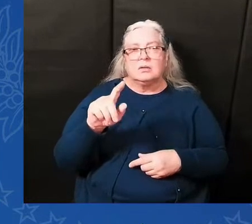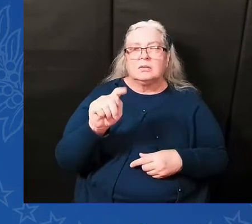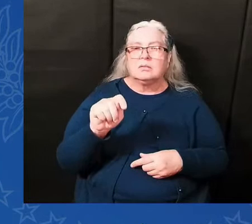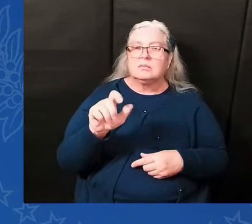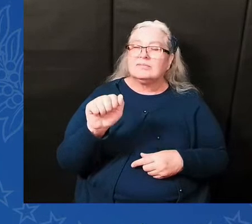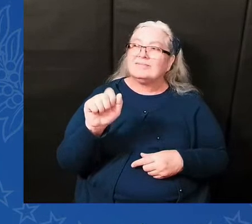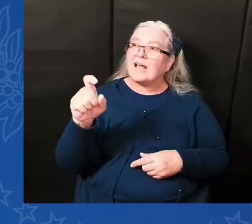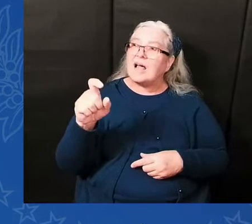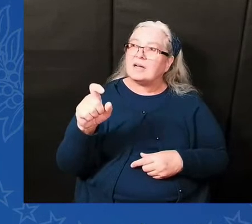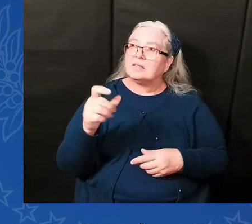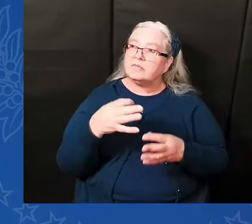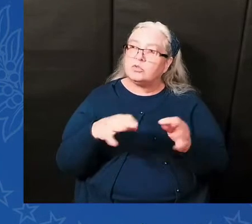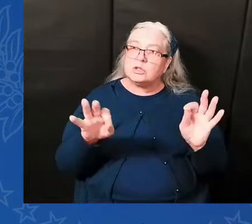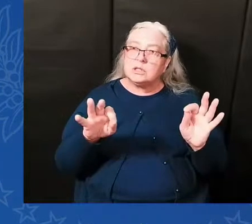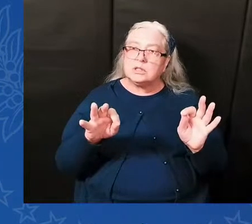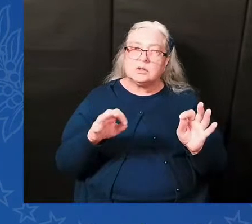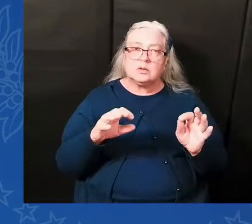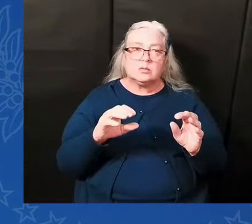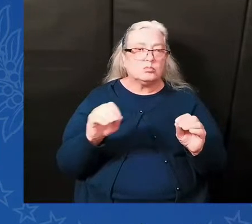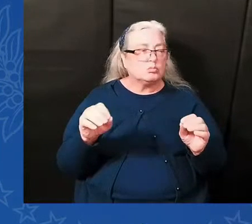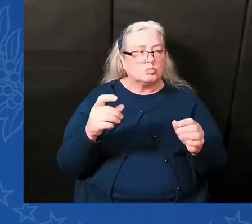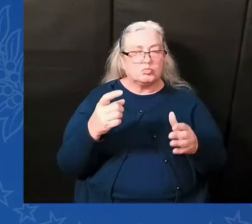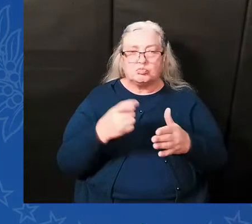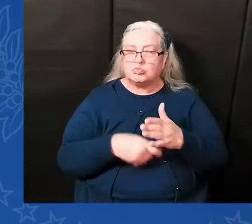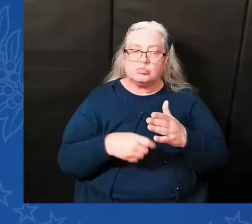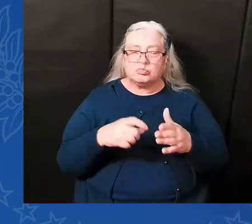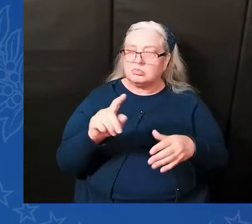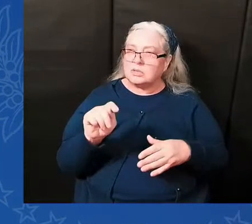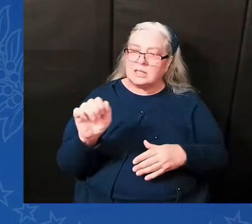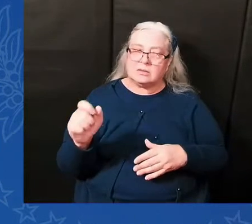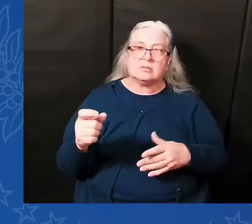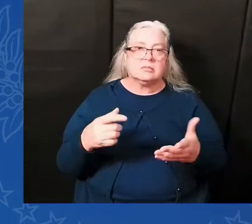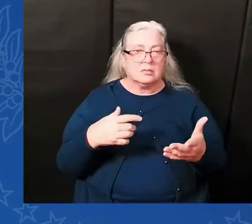I'm also going to protect your right to collective bargaining. Let me close with this.